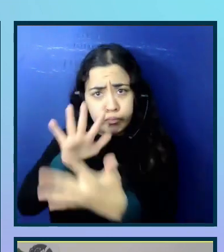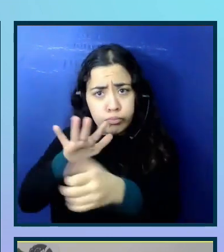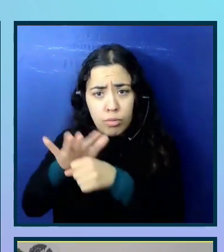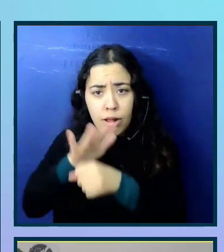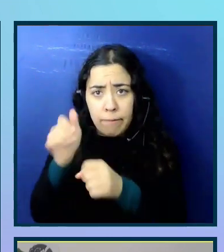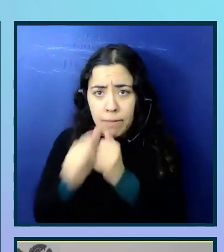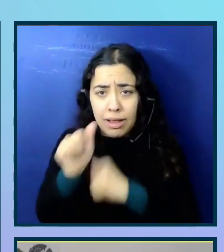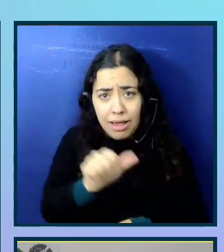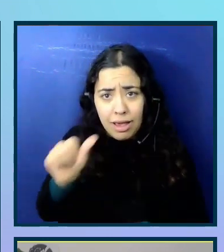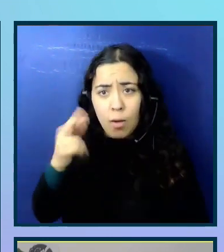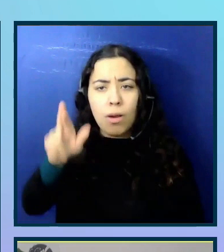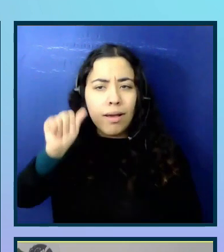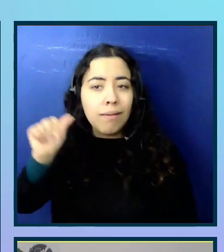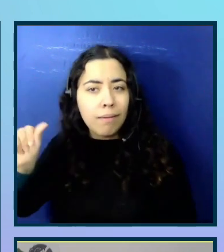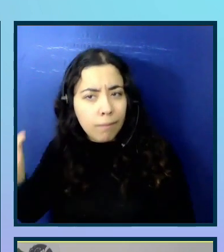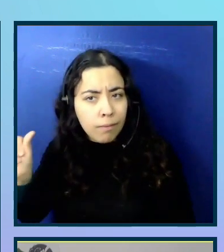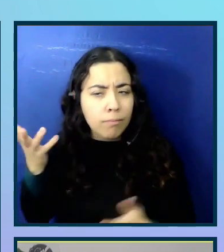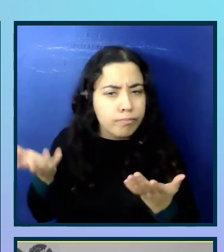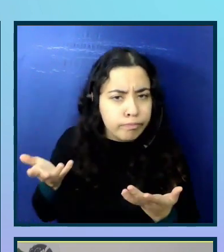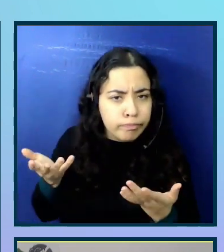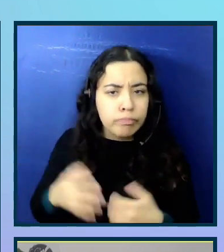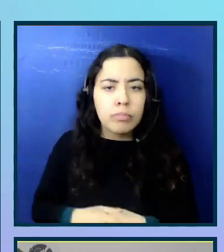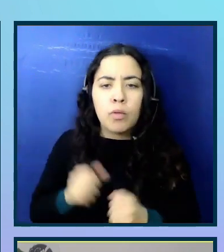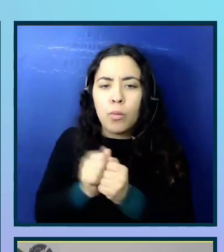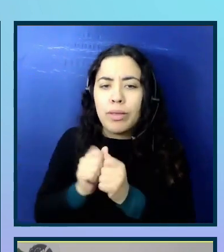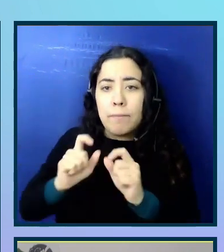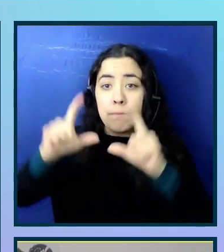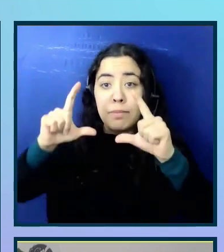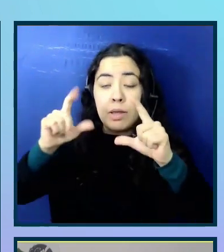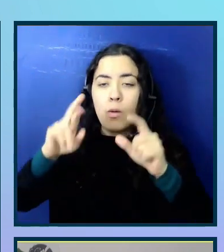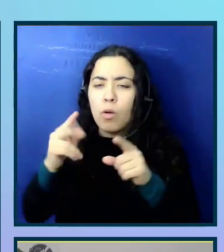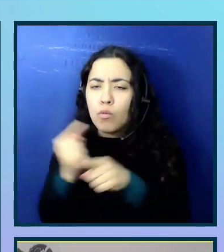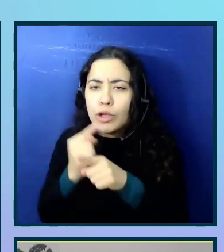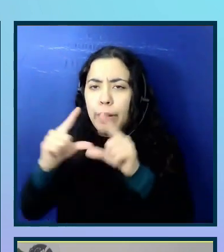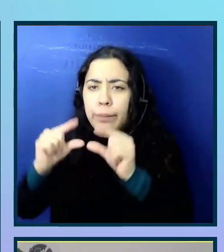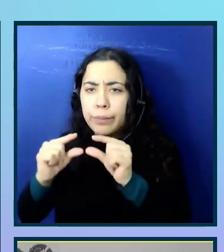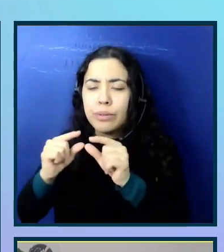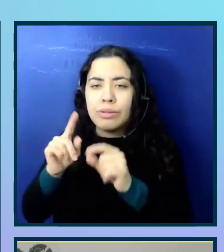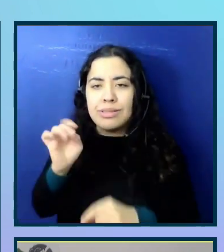for big or regular text. So this is a start, but see, I'm only comparing this to white.